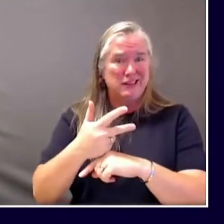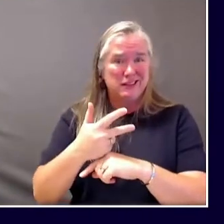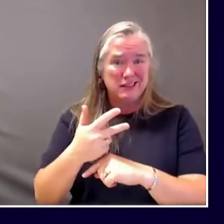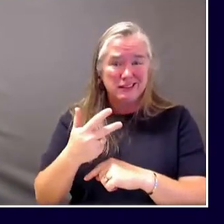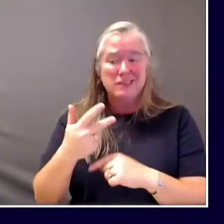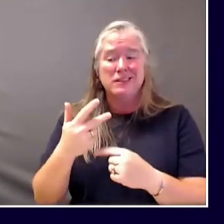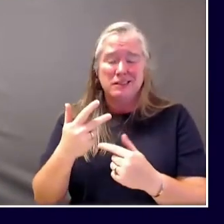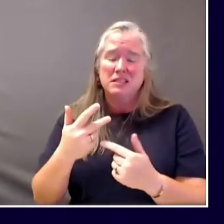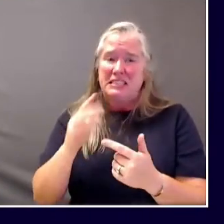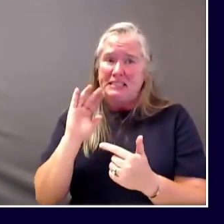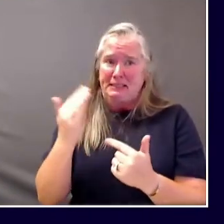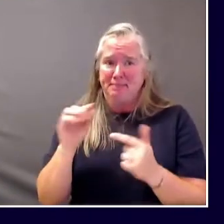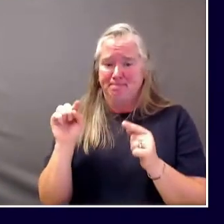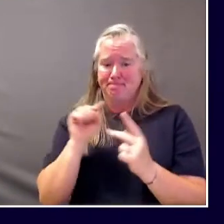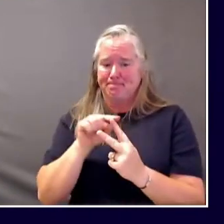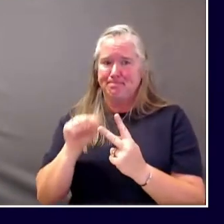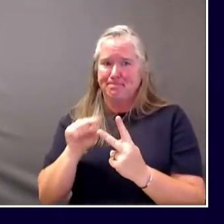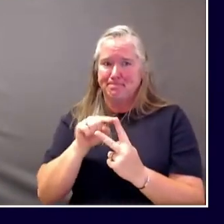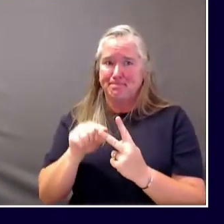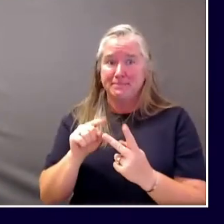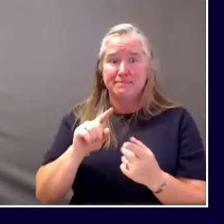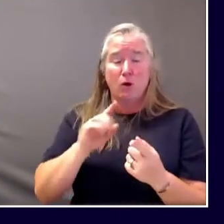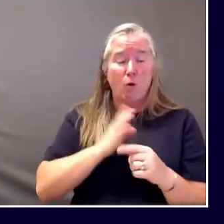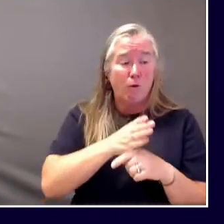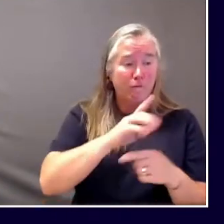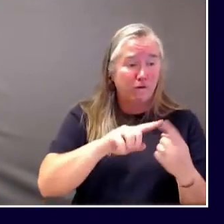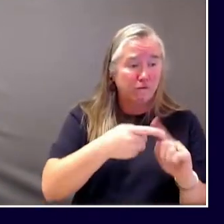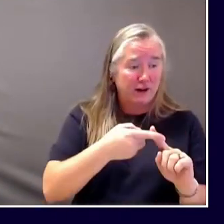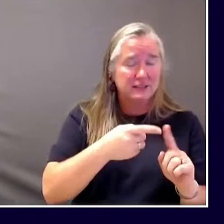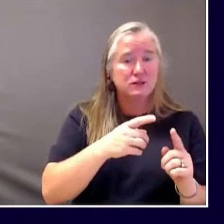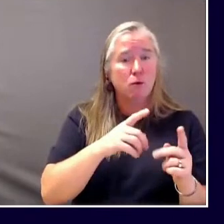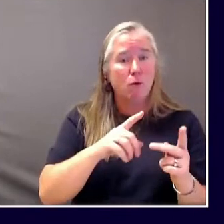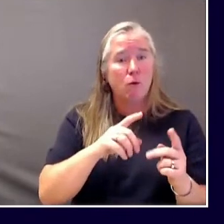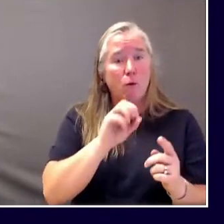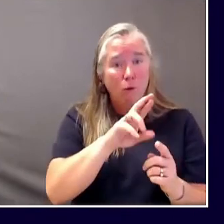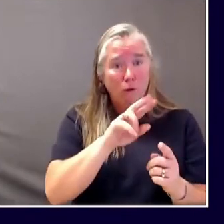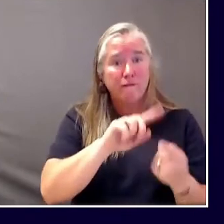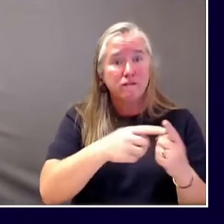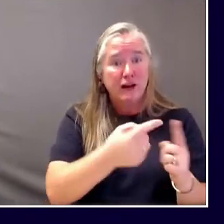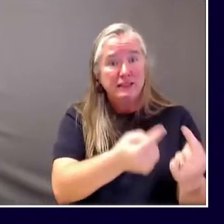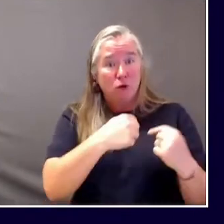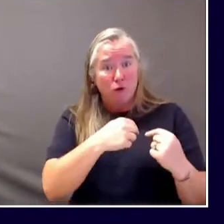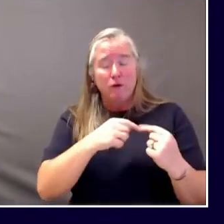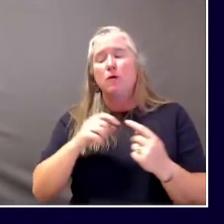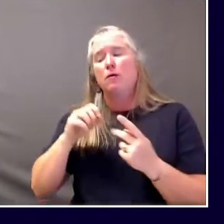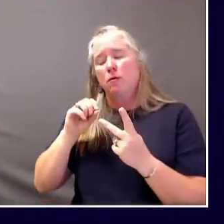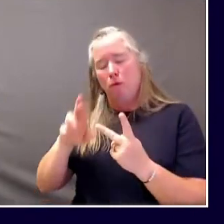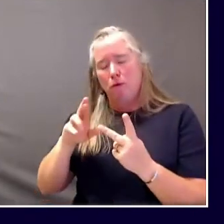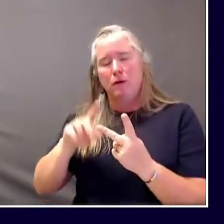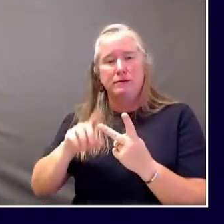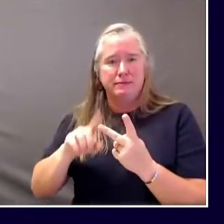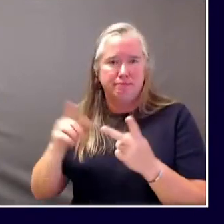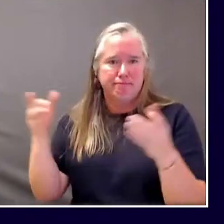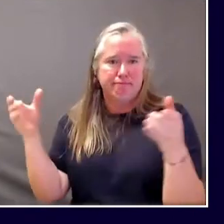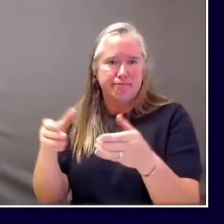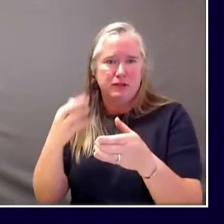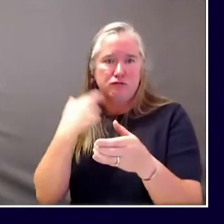I'd like to turn it Steve bats at the carrier does that